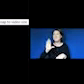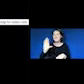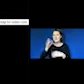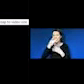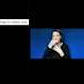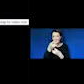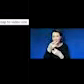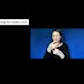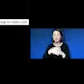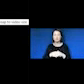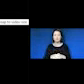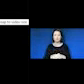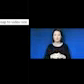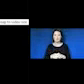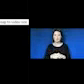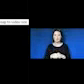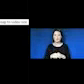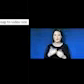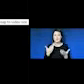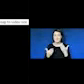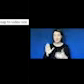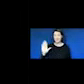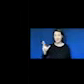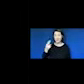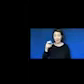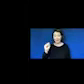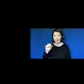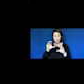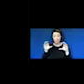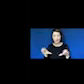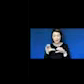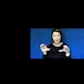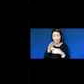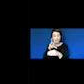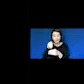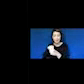of their maybe high school activities that they have done, to build a nice well rounded